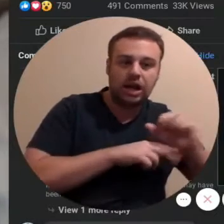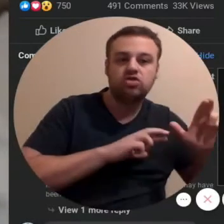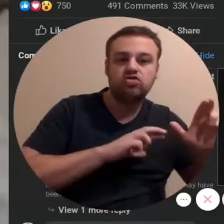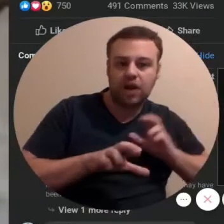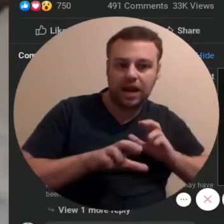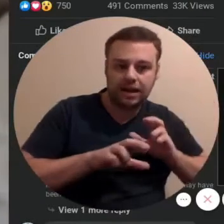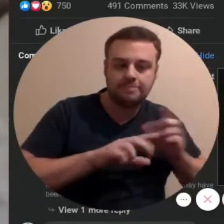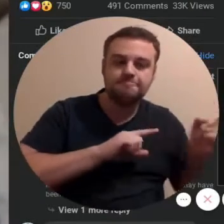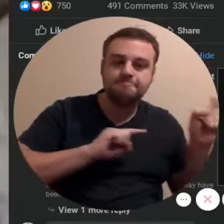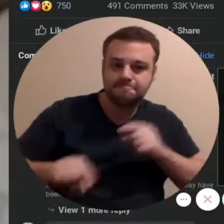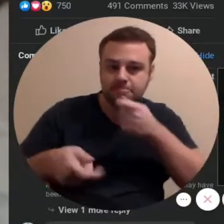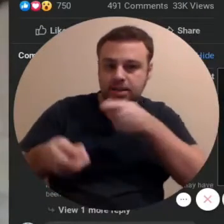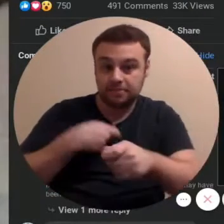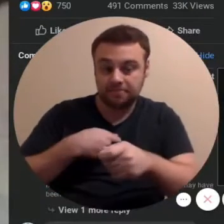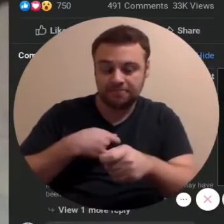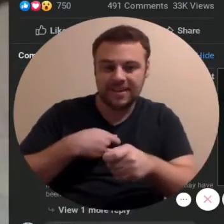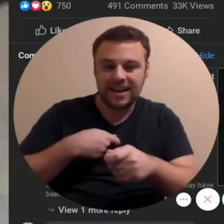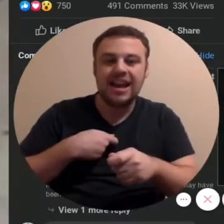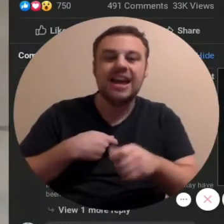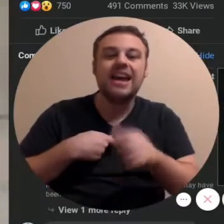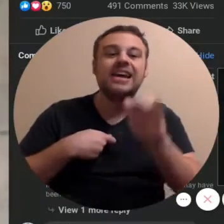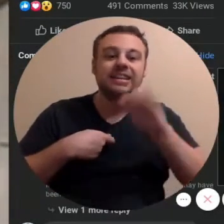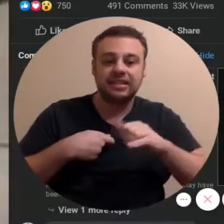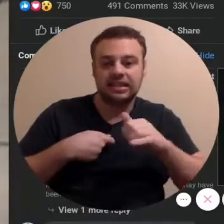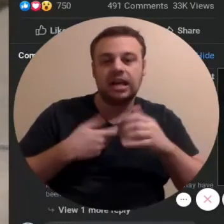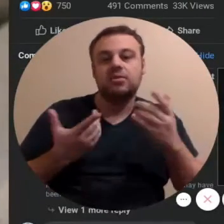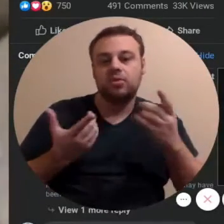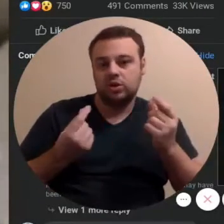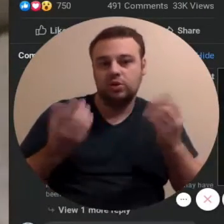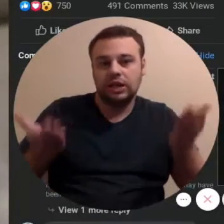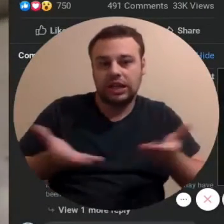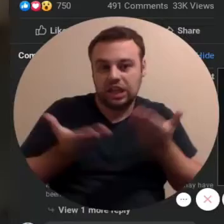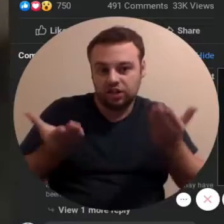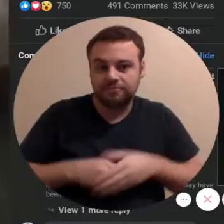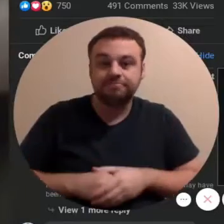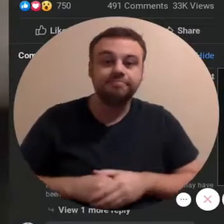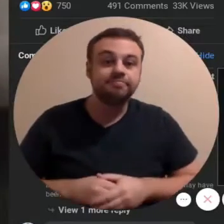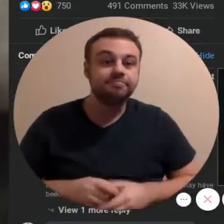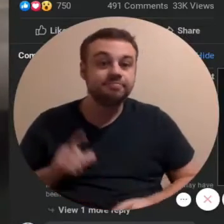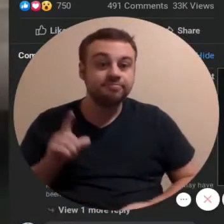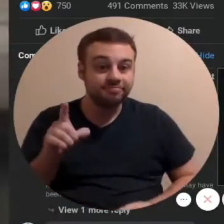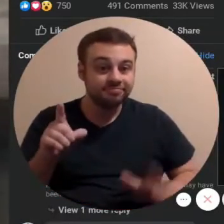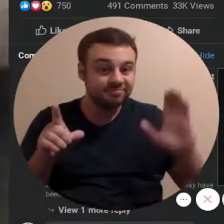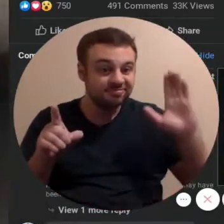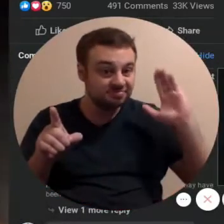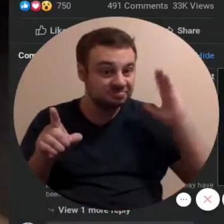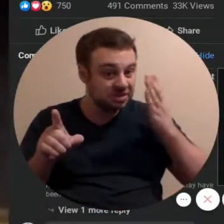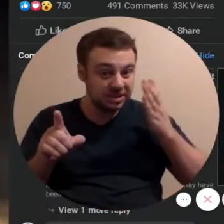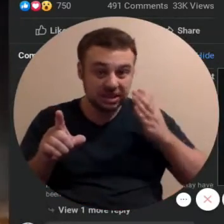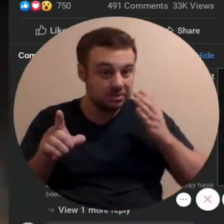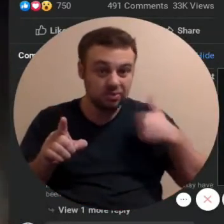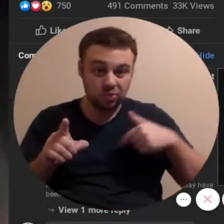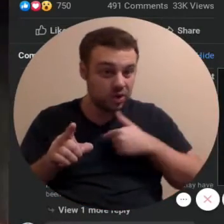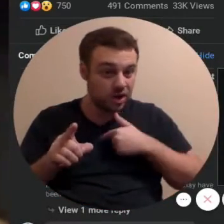trying to cross train our staff. So everyone's catching up now. We are-